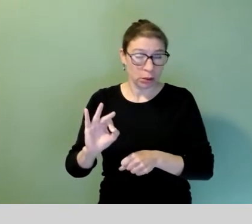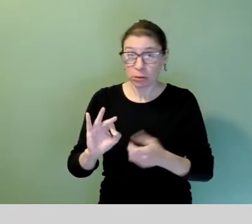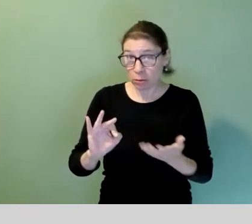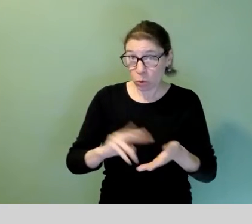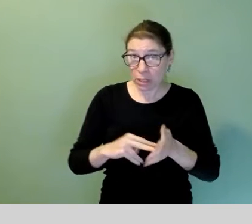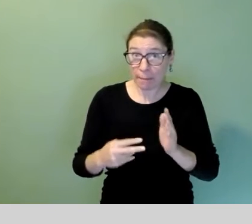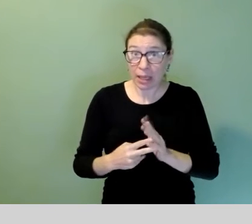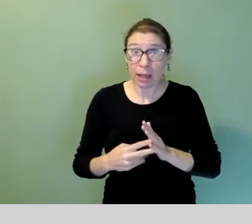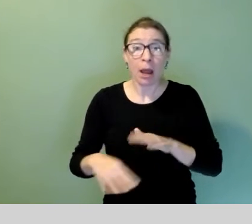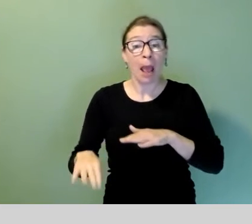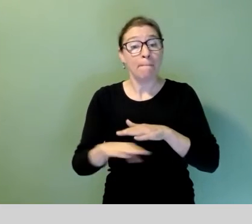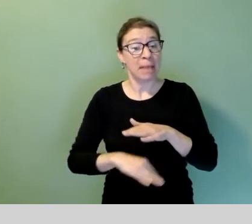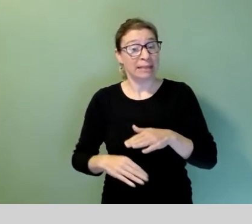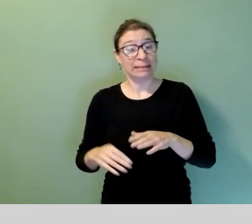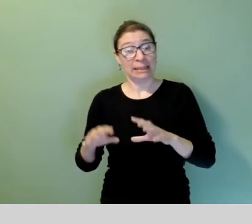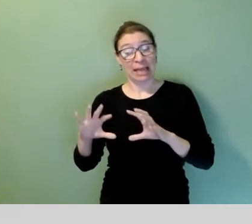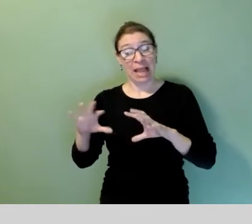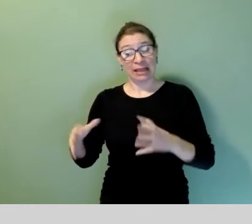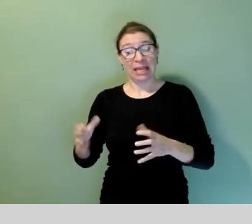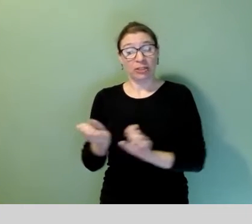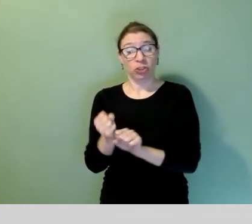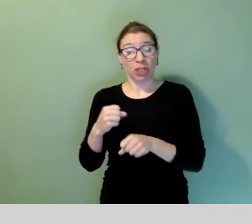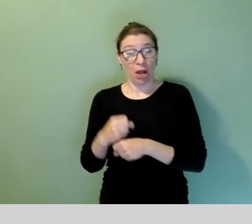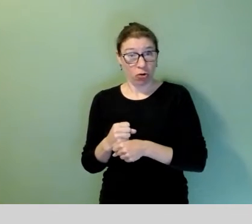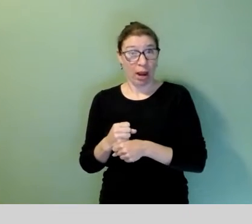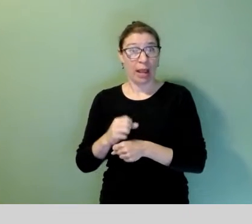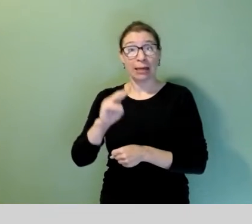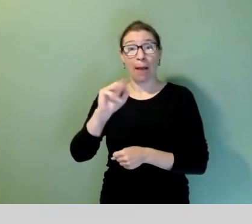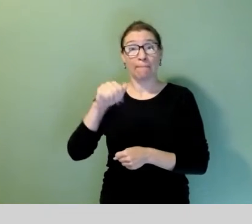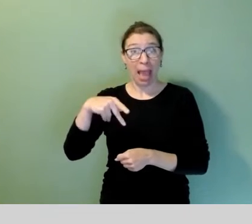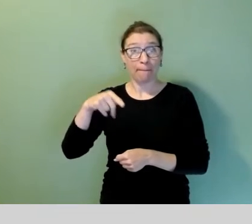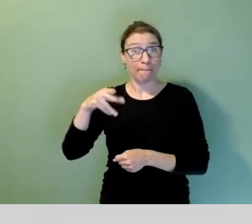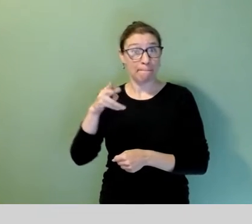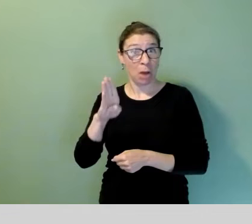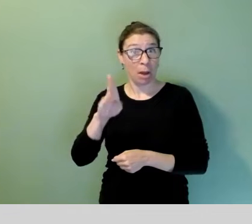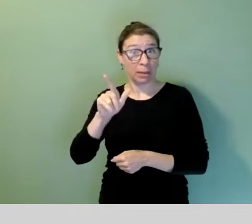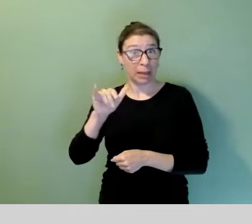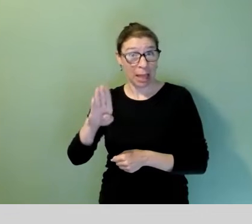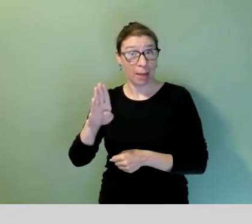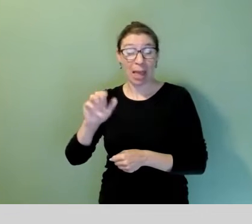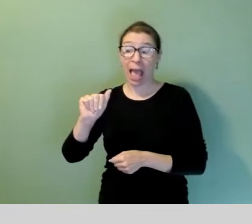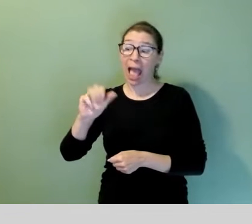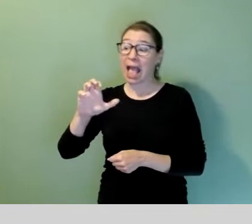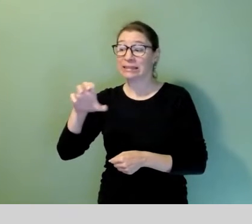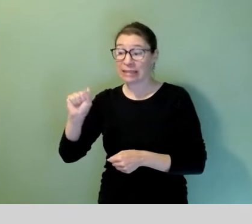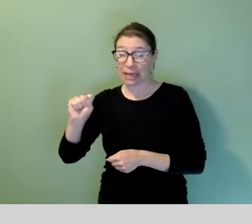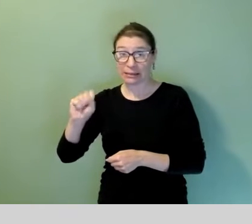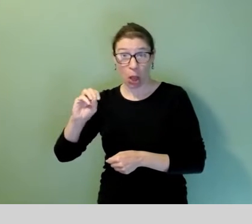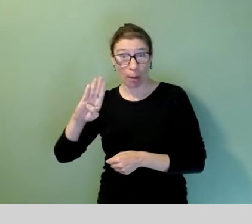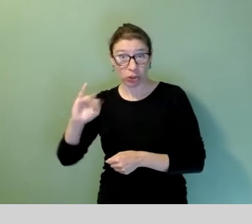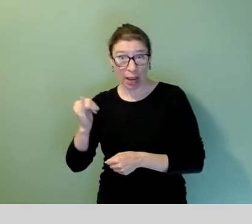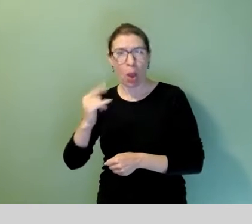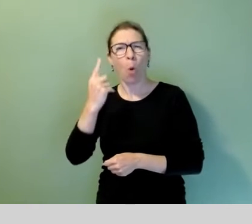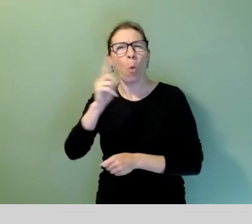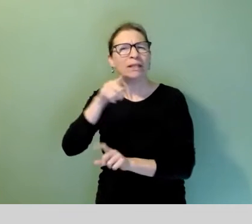And what this means is that they essentially generate a maplotlib access object. So one specific plot, of course